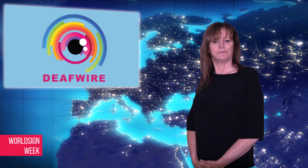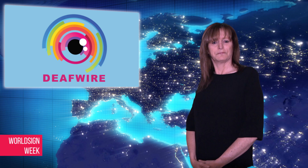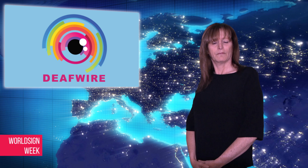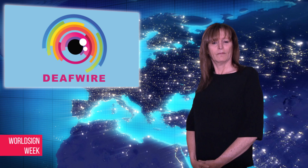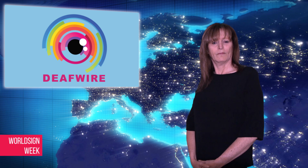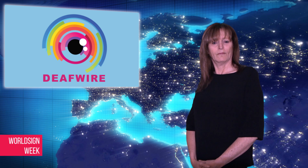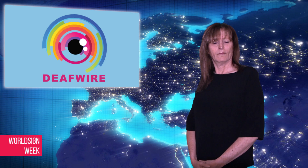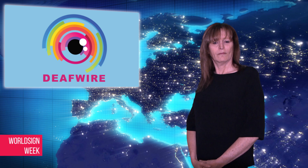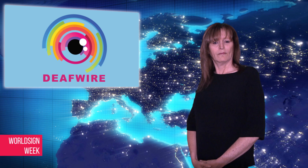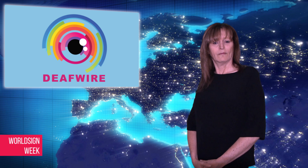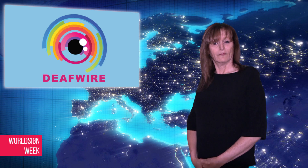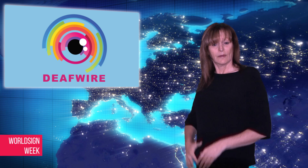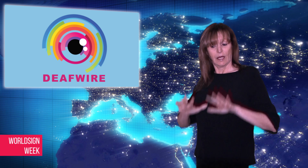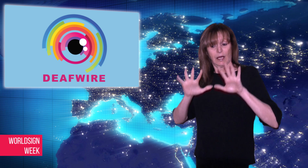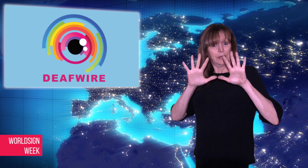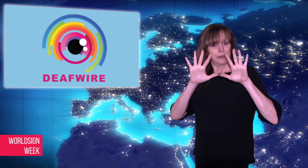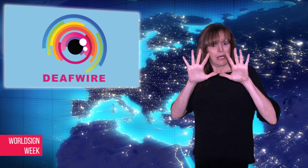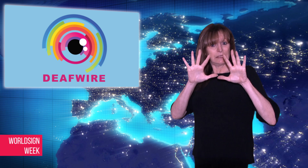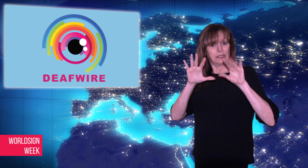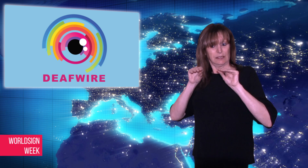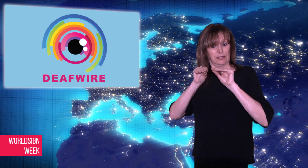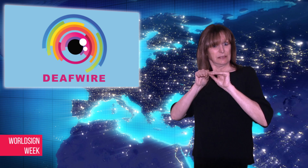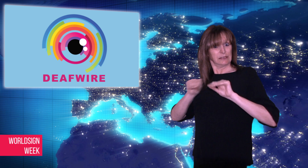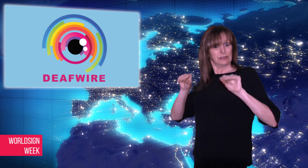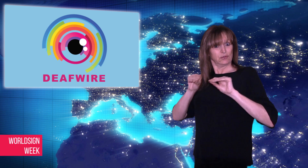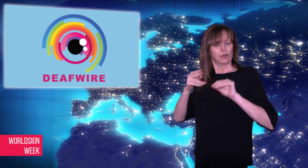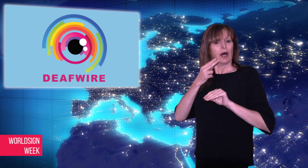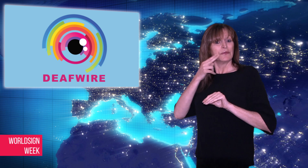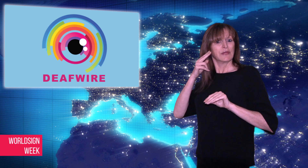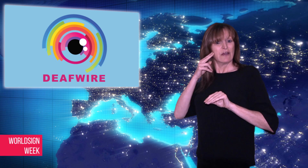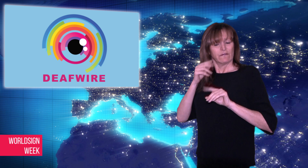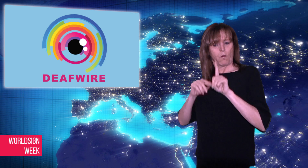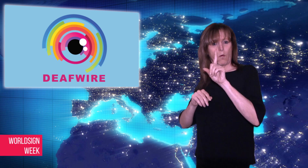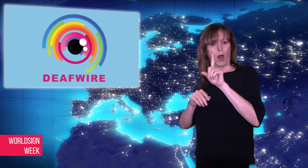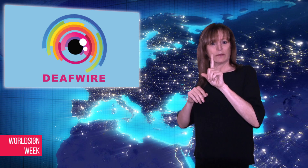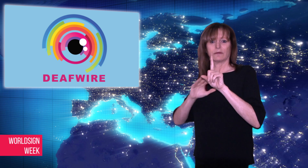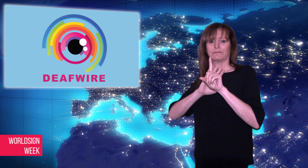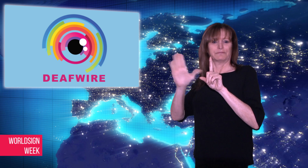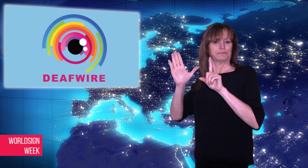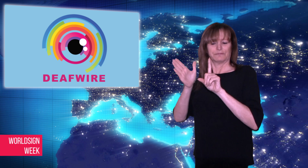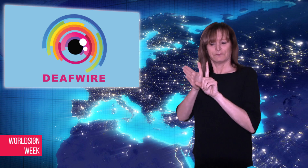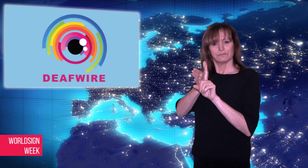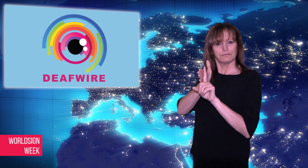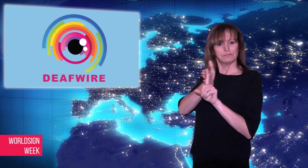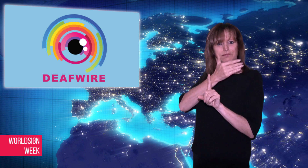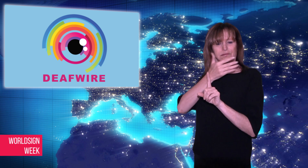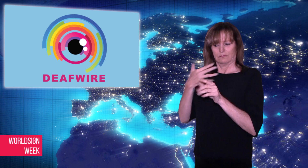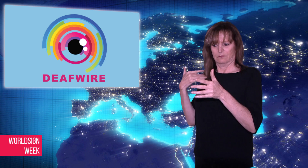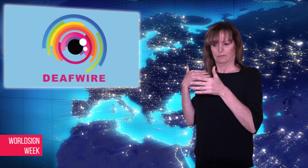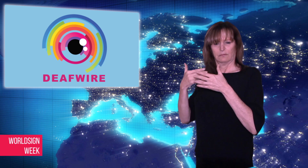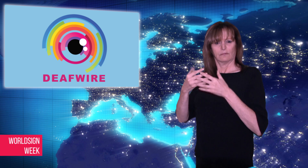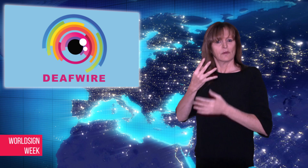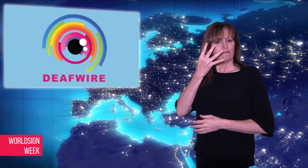communication support workers, technology to help children